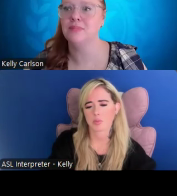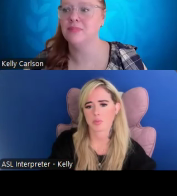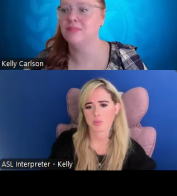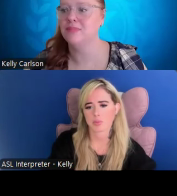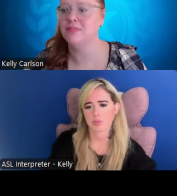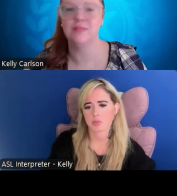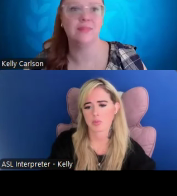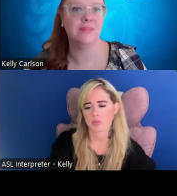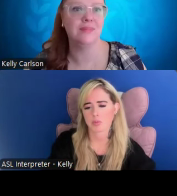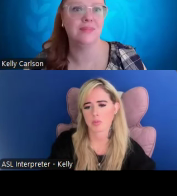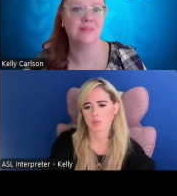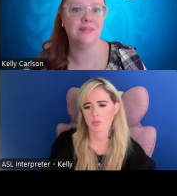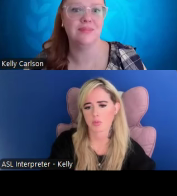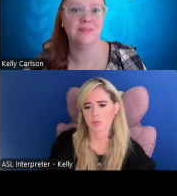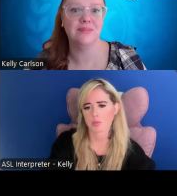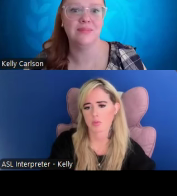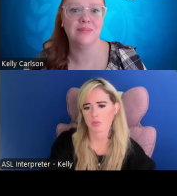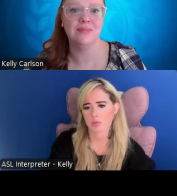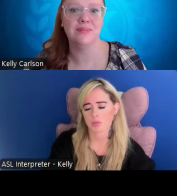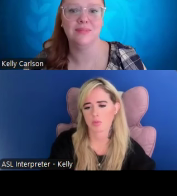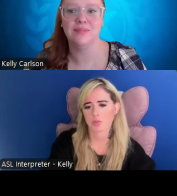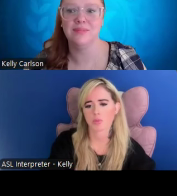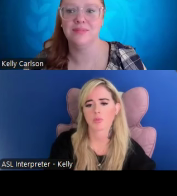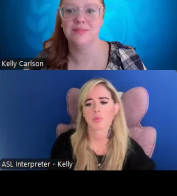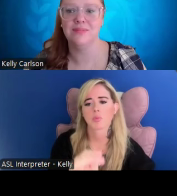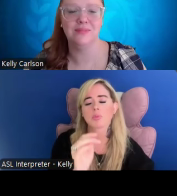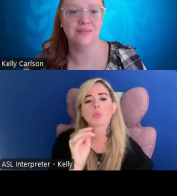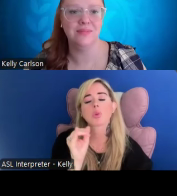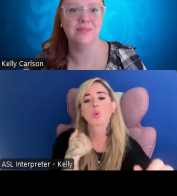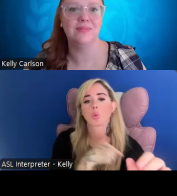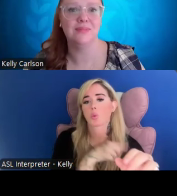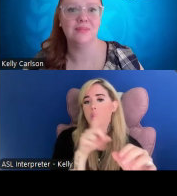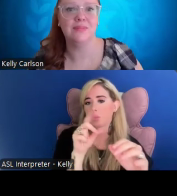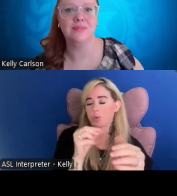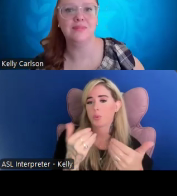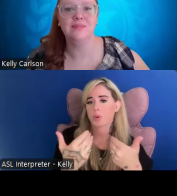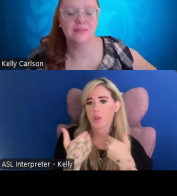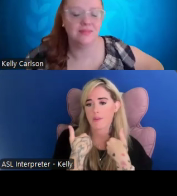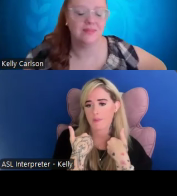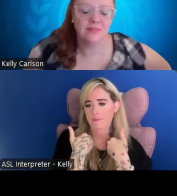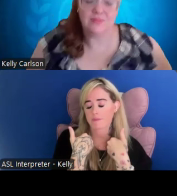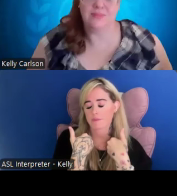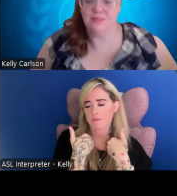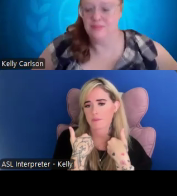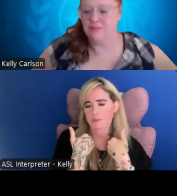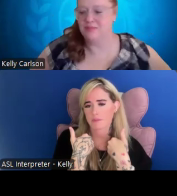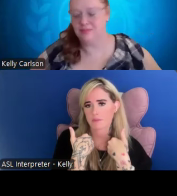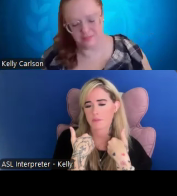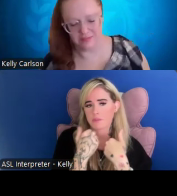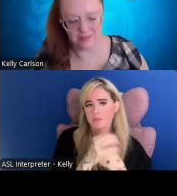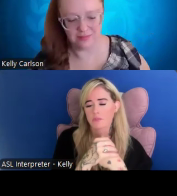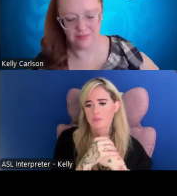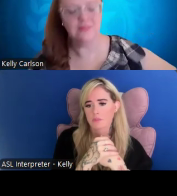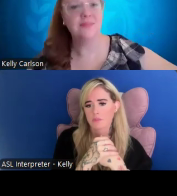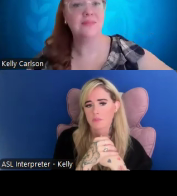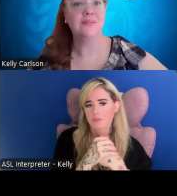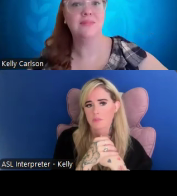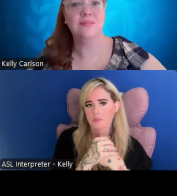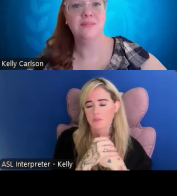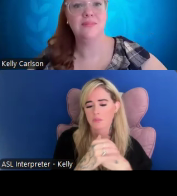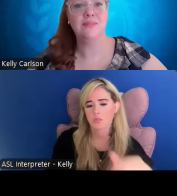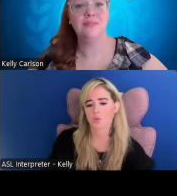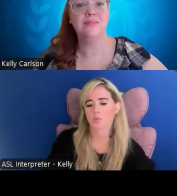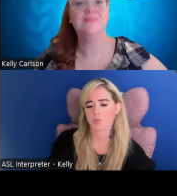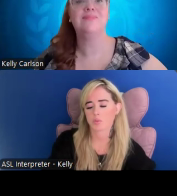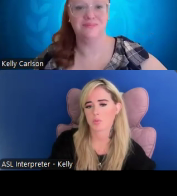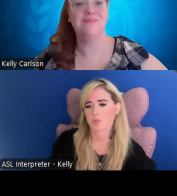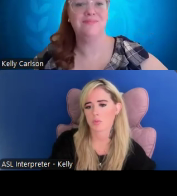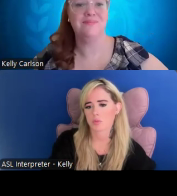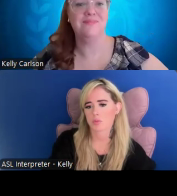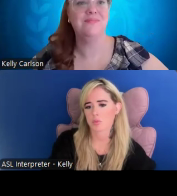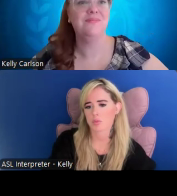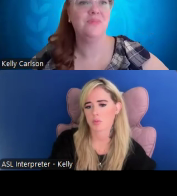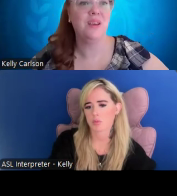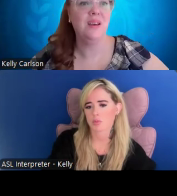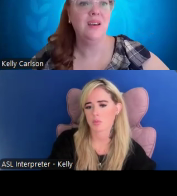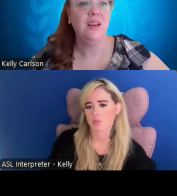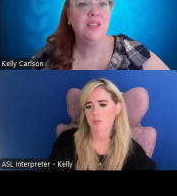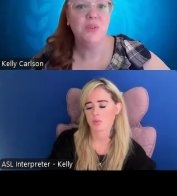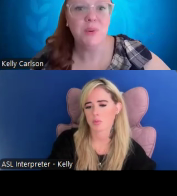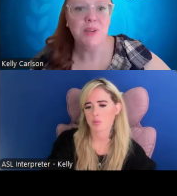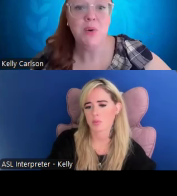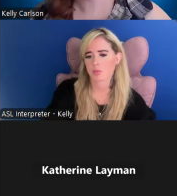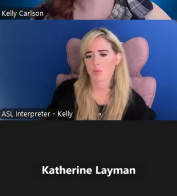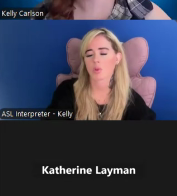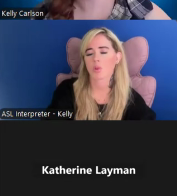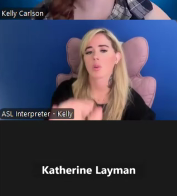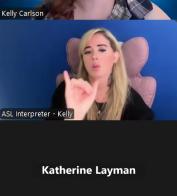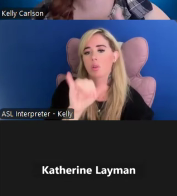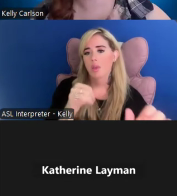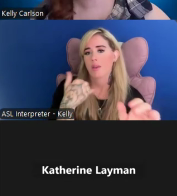We do have -- I apologize. Can you repeat the question?